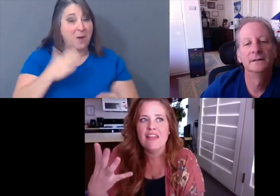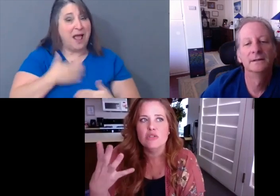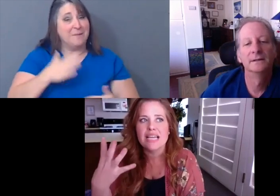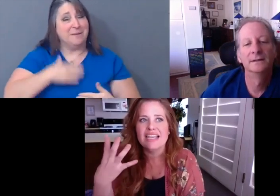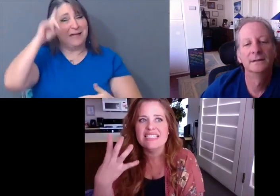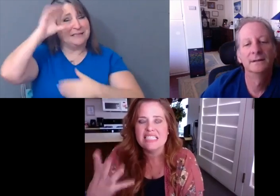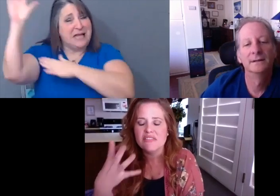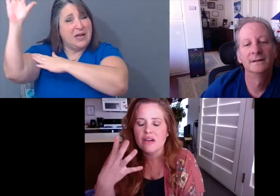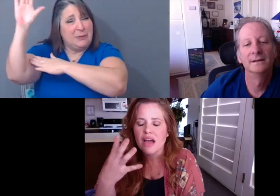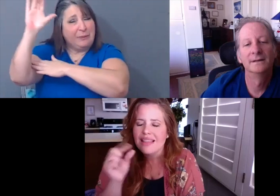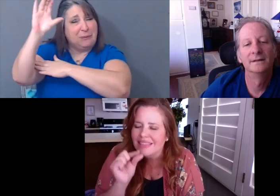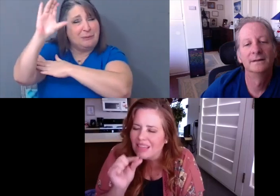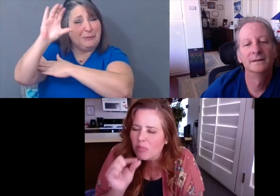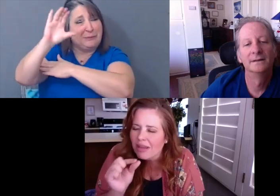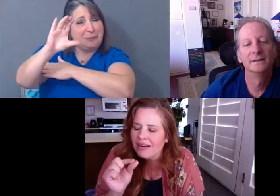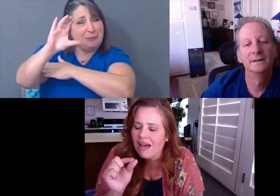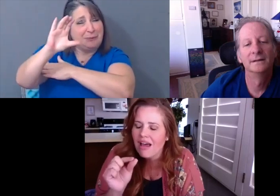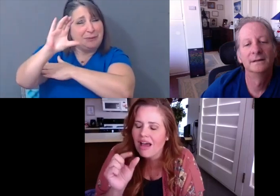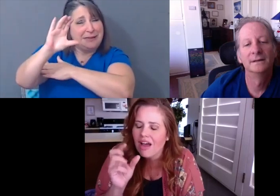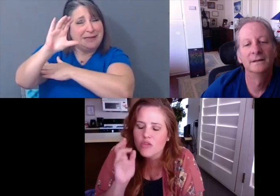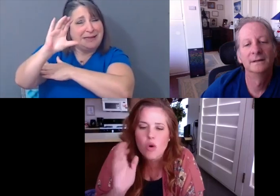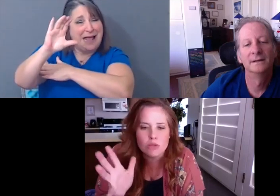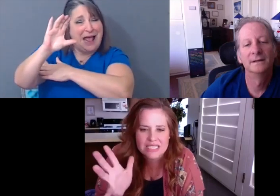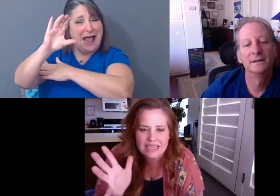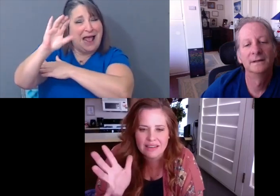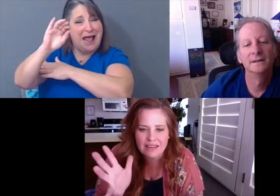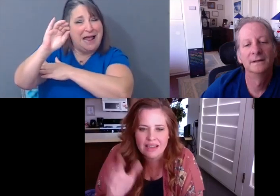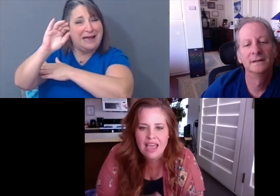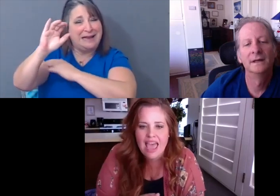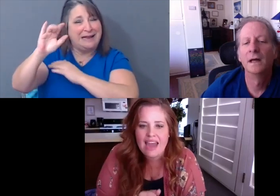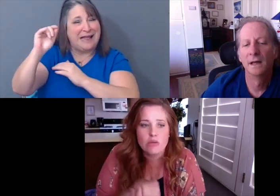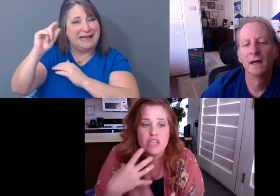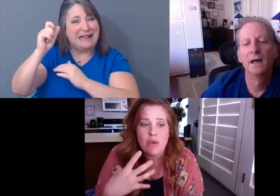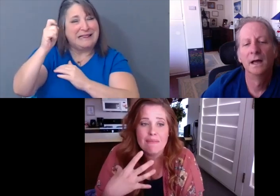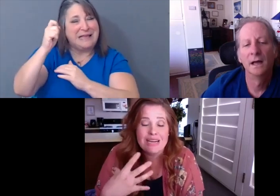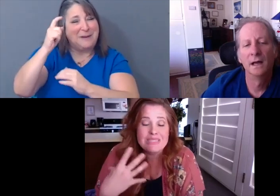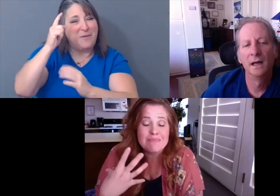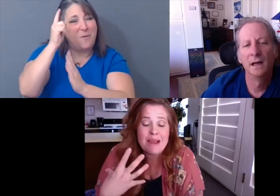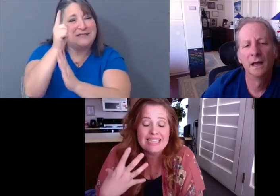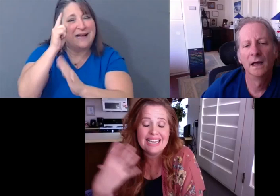and there was like a sense of a little bit of normalcy. And I was so happy and I was smiling,